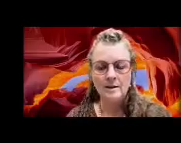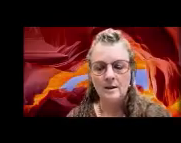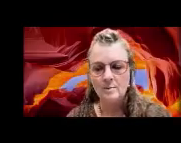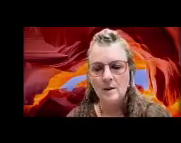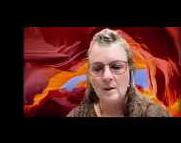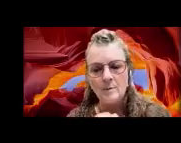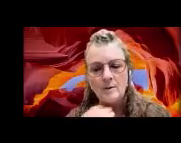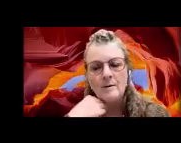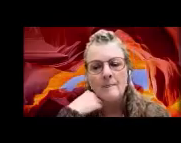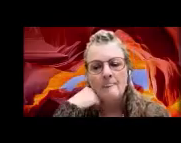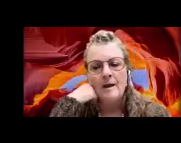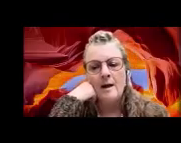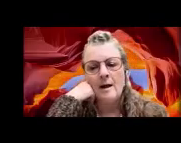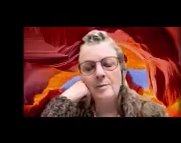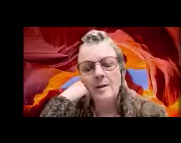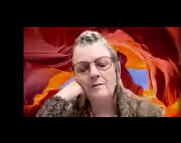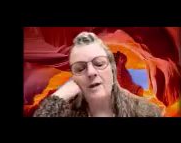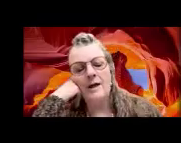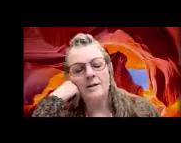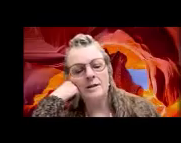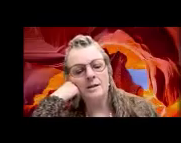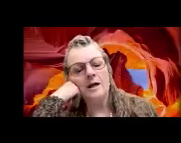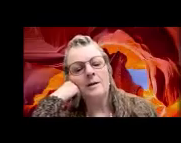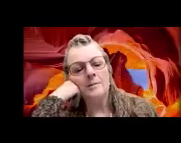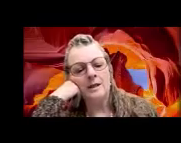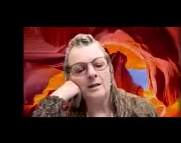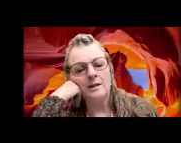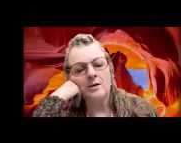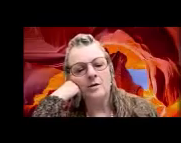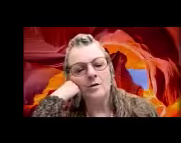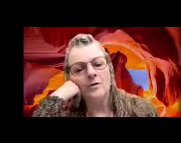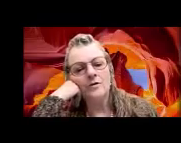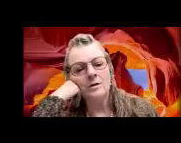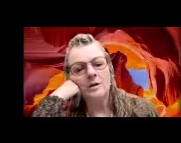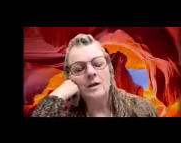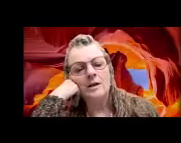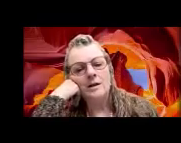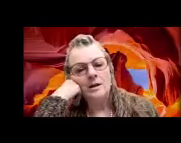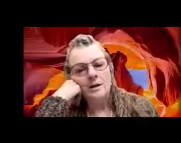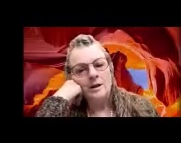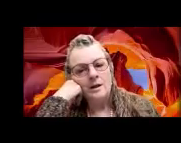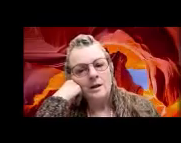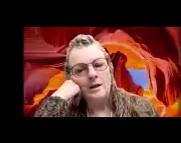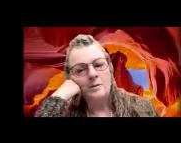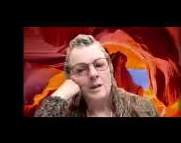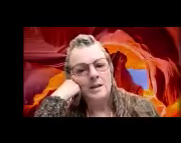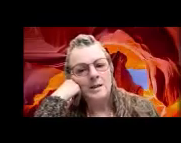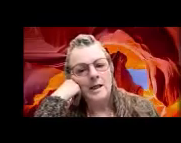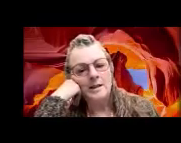this paper and pink flags does not mean girls. It means less